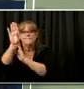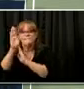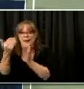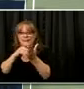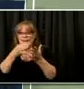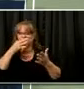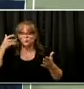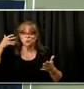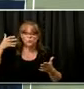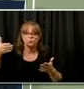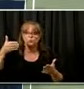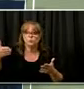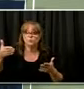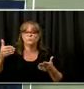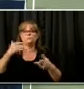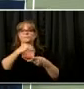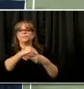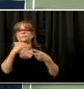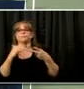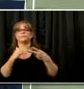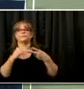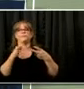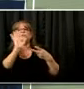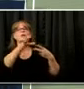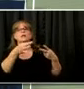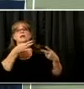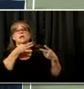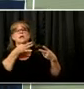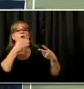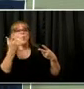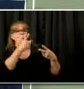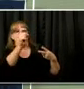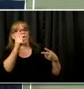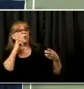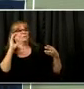least that we hear from sometimes have been turned down by schools other than their home school with